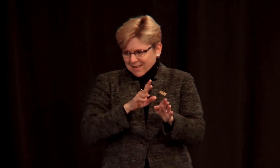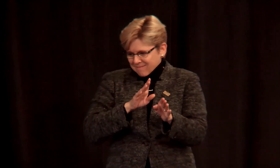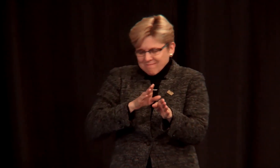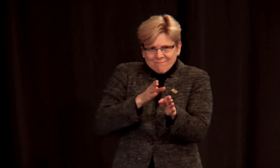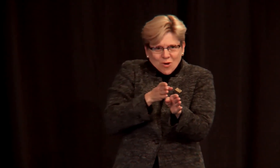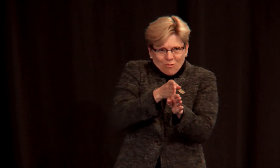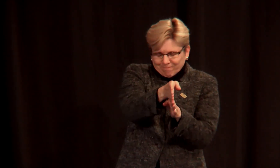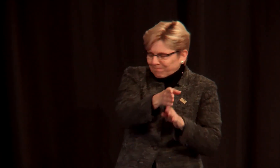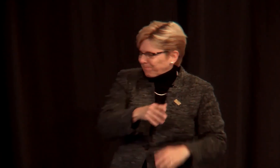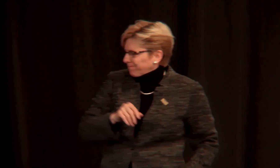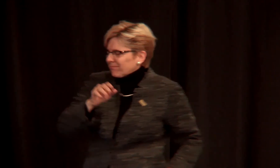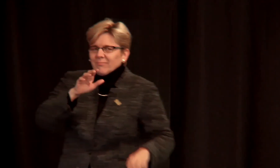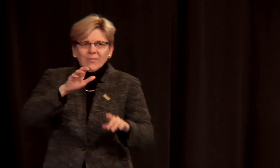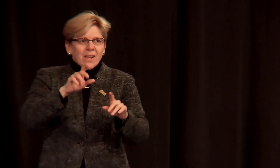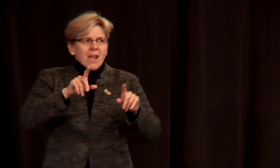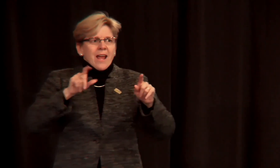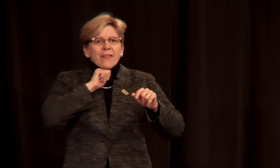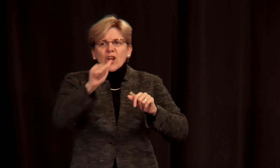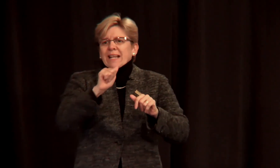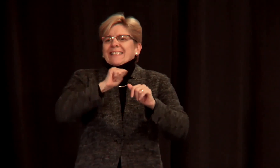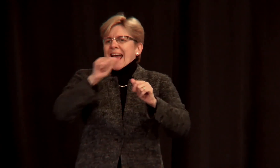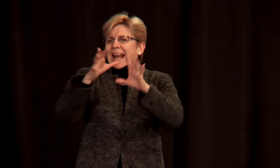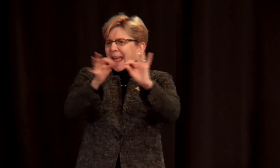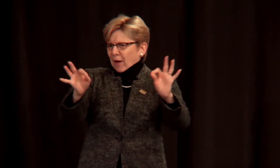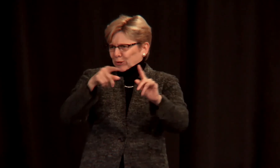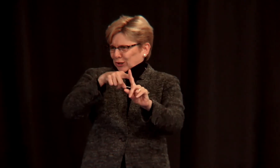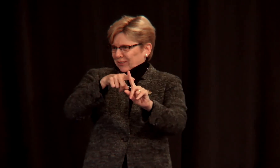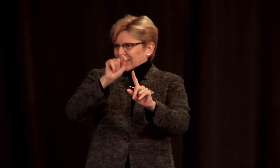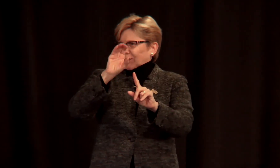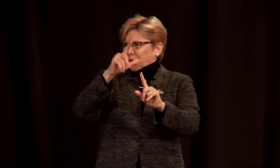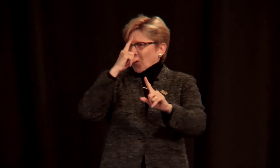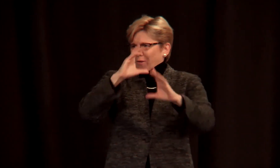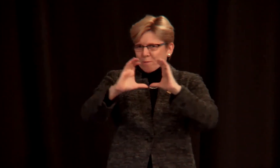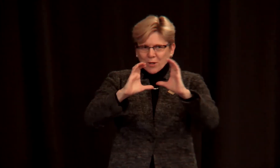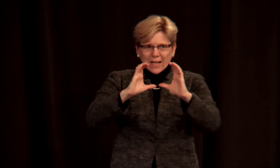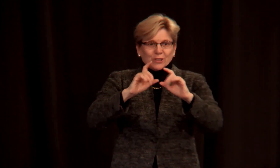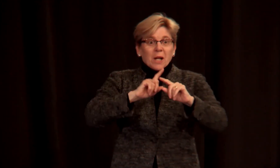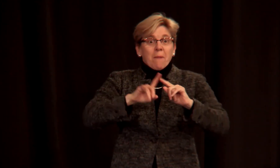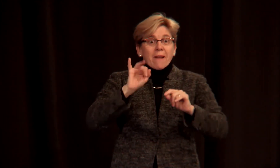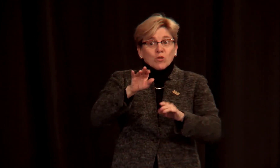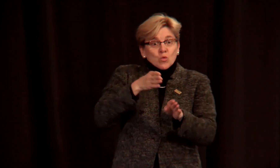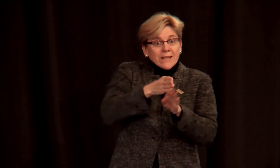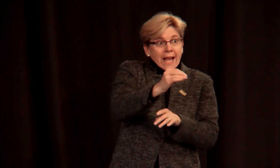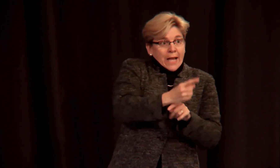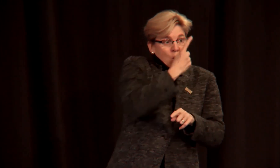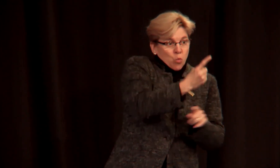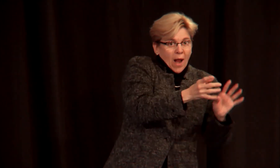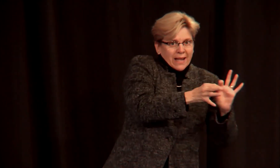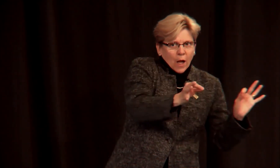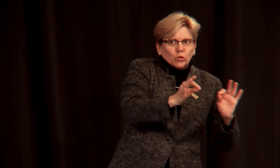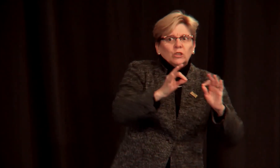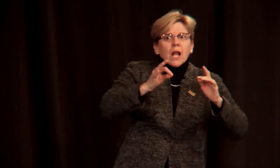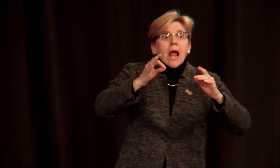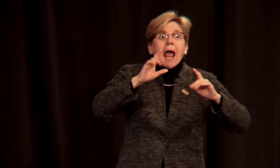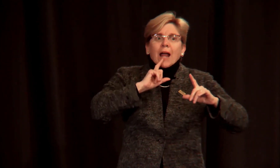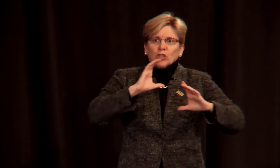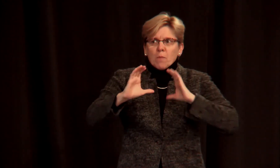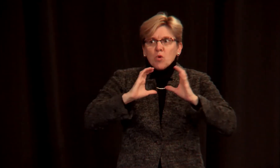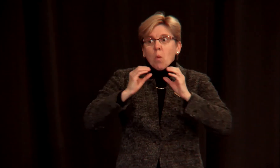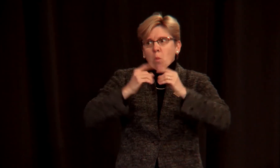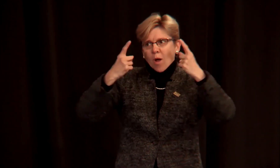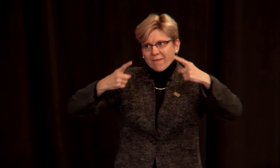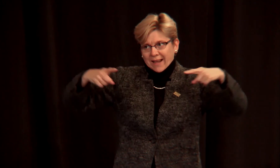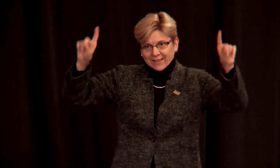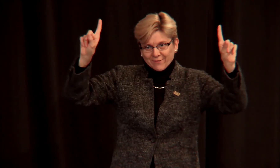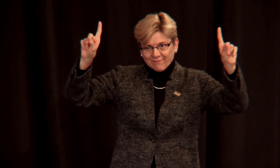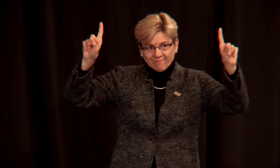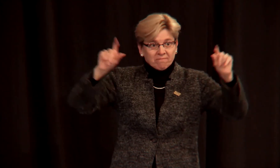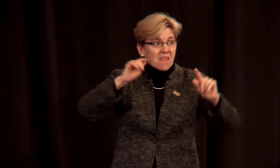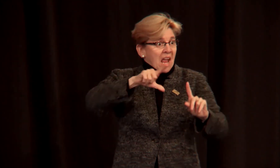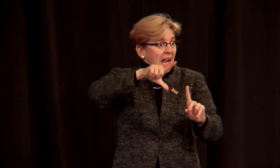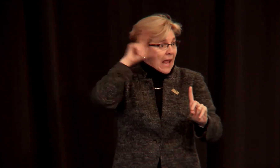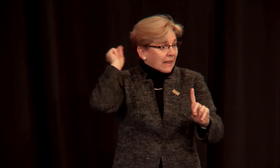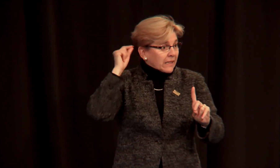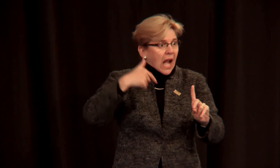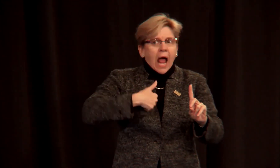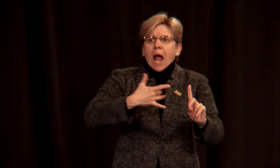It's a tool for communication. To communicate more effectively, you need to stay in one language only.